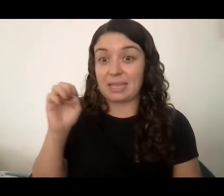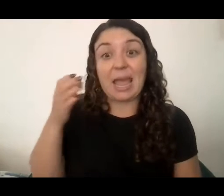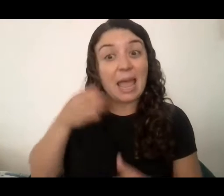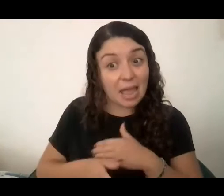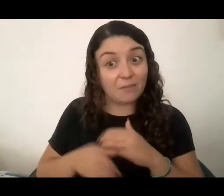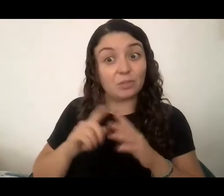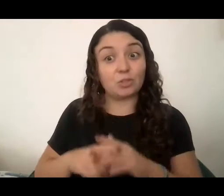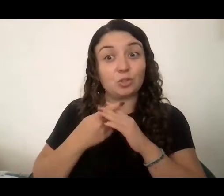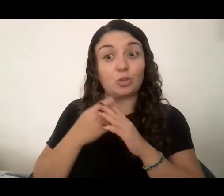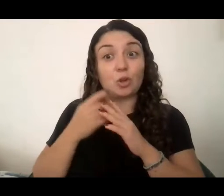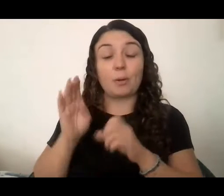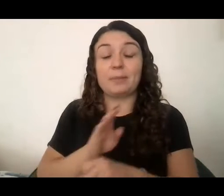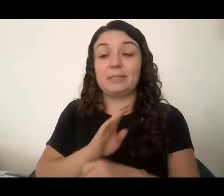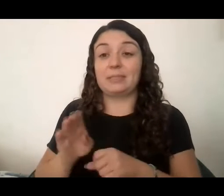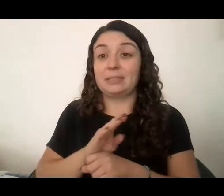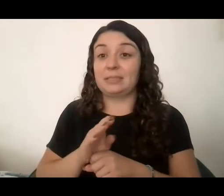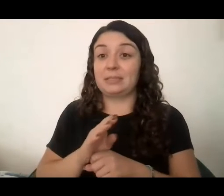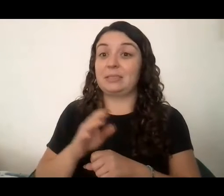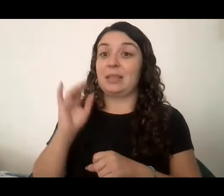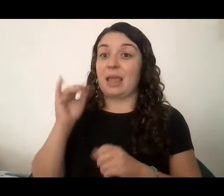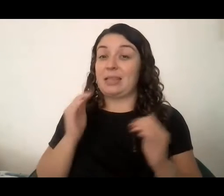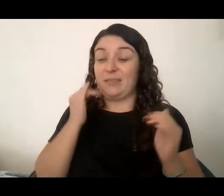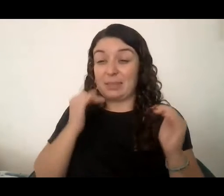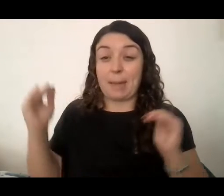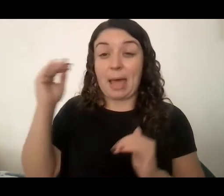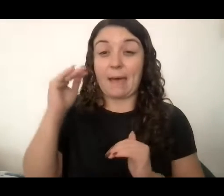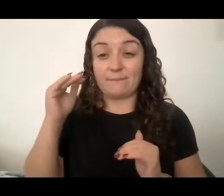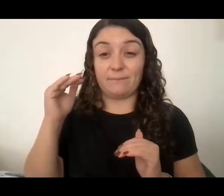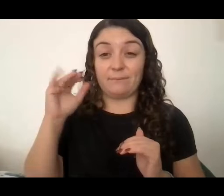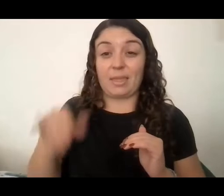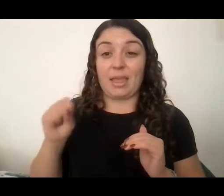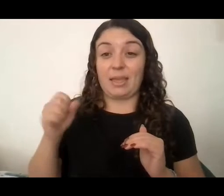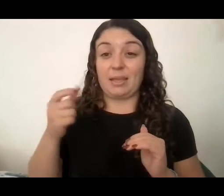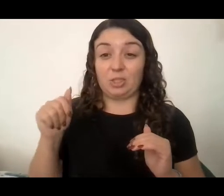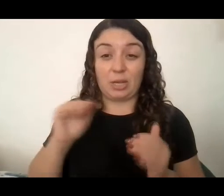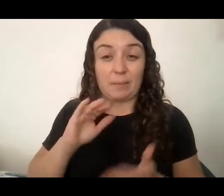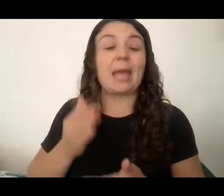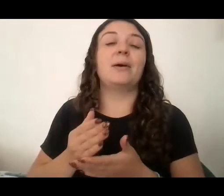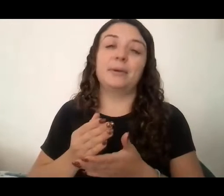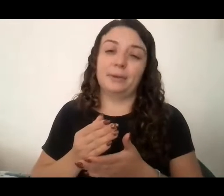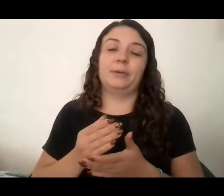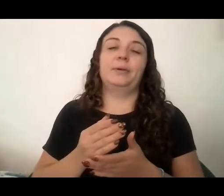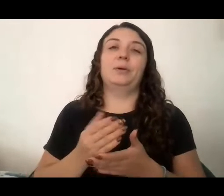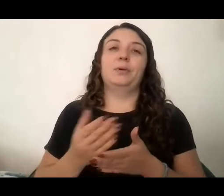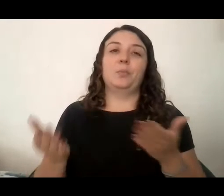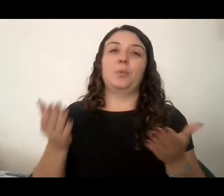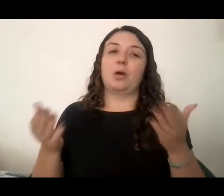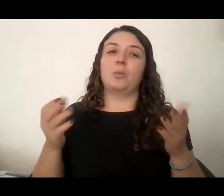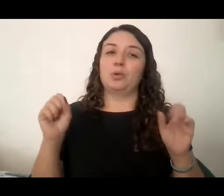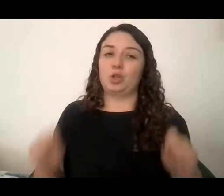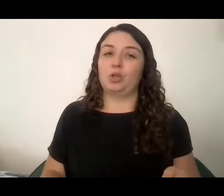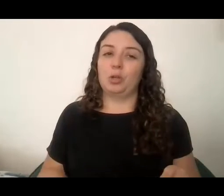they have actual NESE that's above the SGA amount, then it could be worth going to Social Security